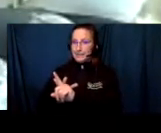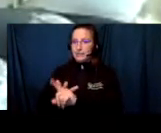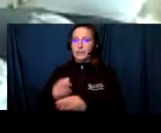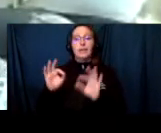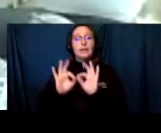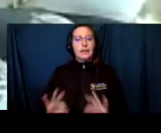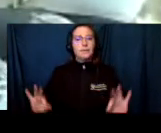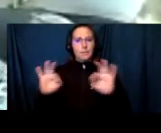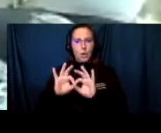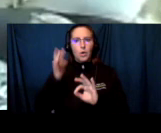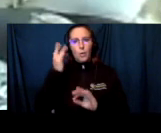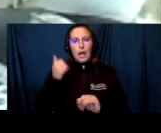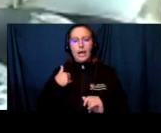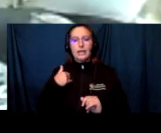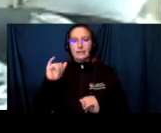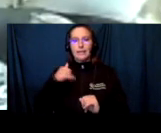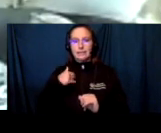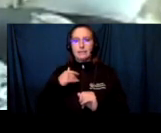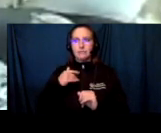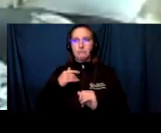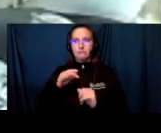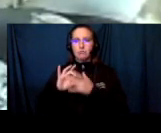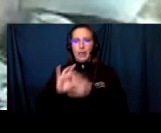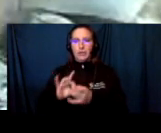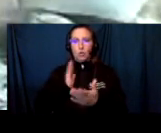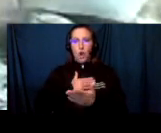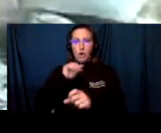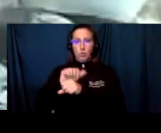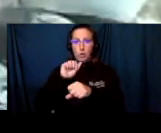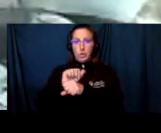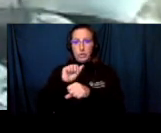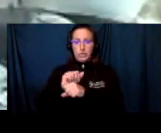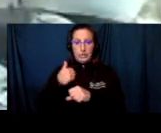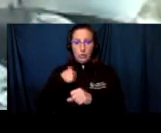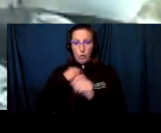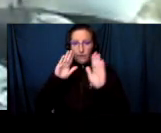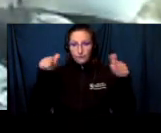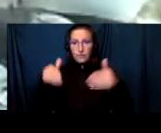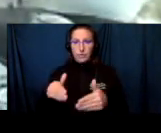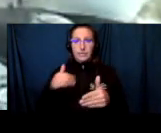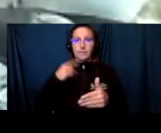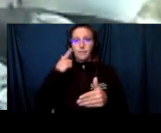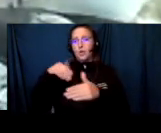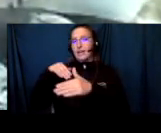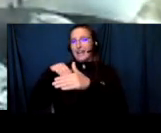relates to some of the work that we're going to be doing around the access to timely diagnostic